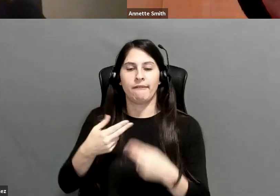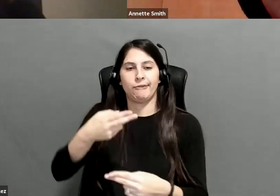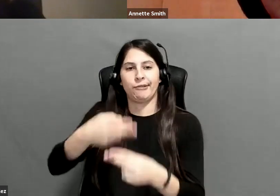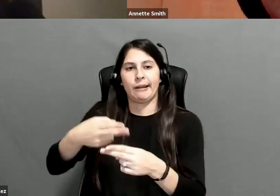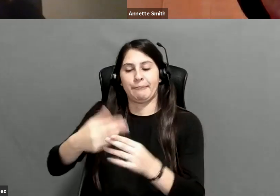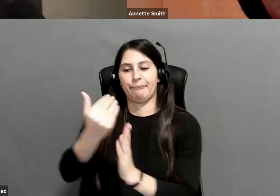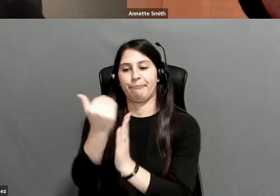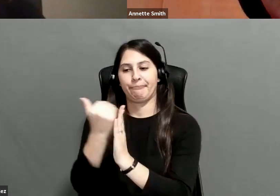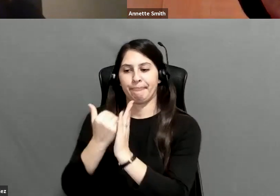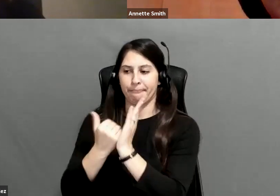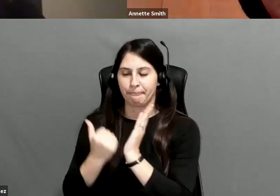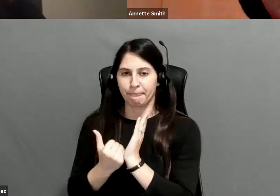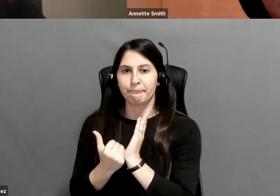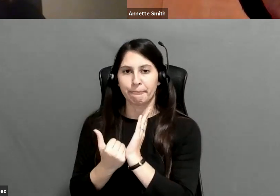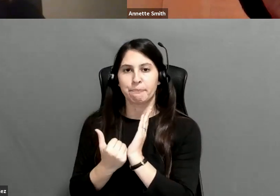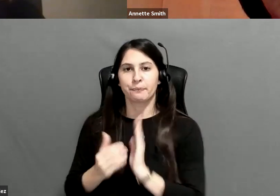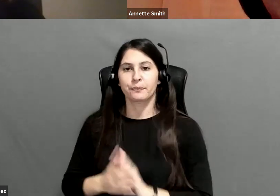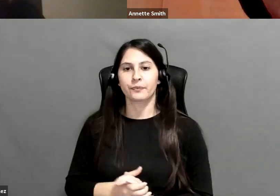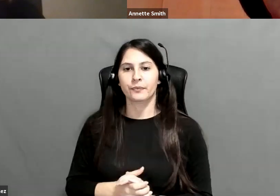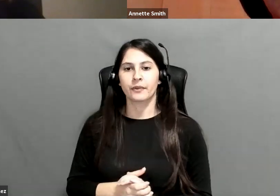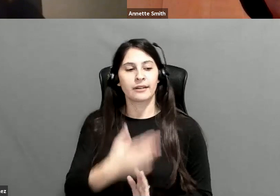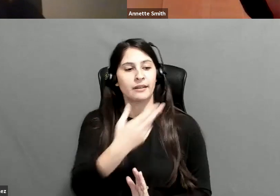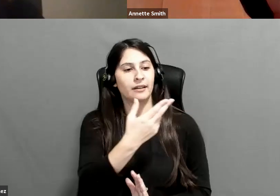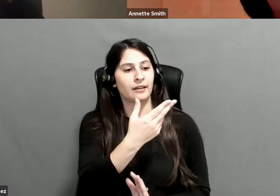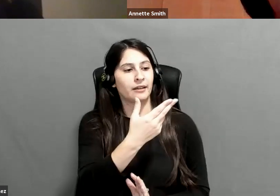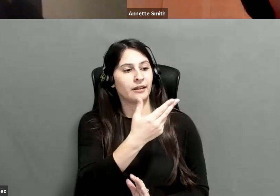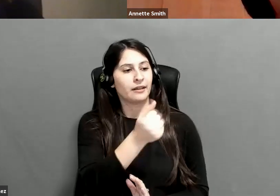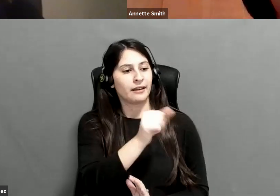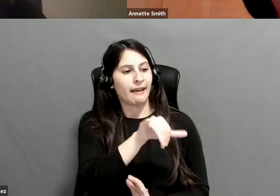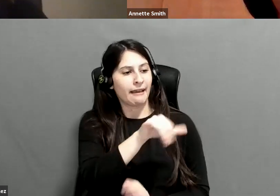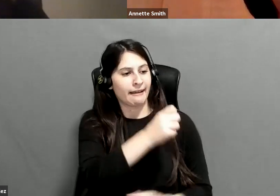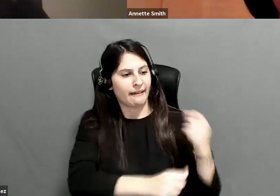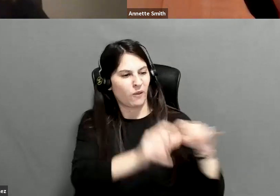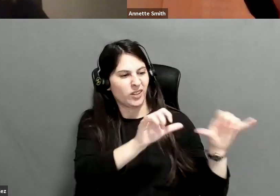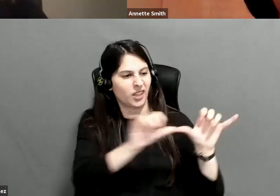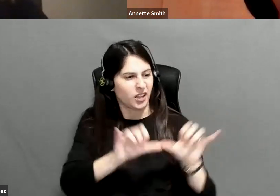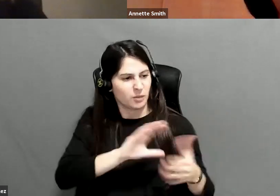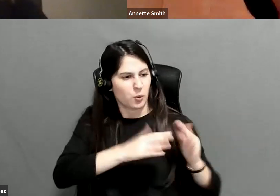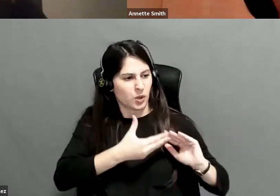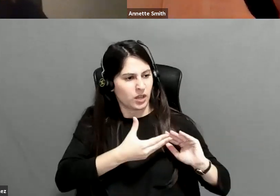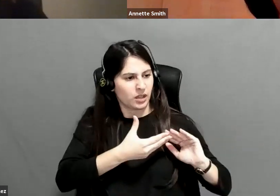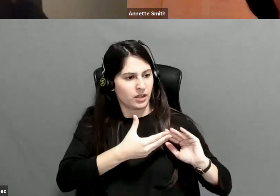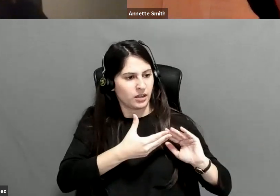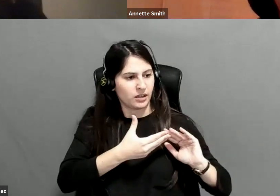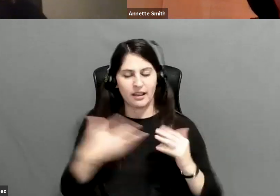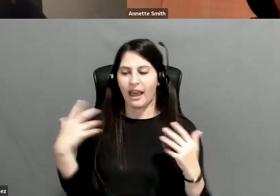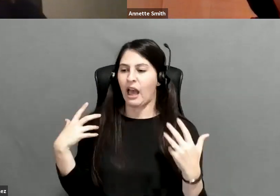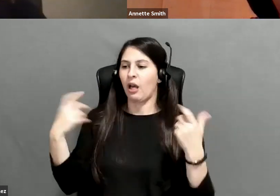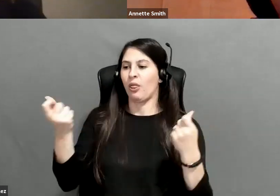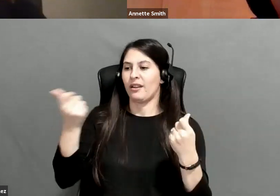What is the website called. Haes, health at every size community and there is a directory on it.